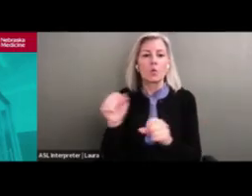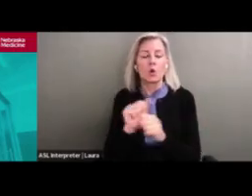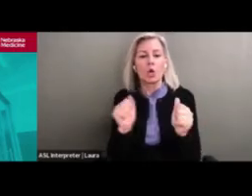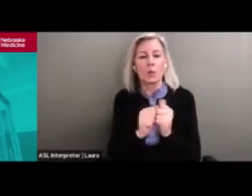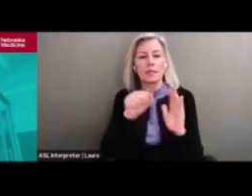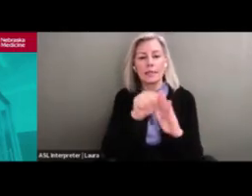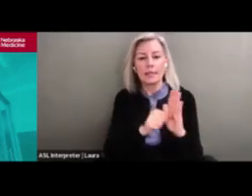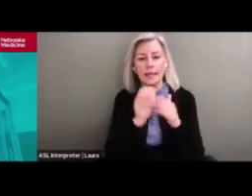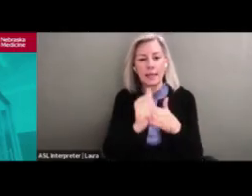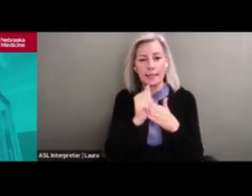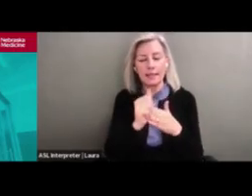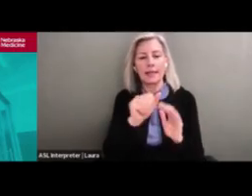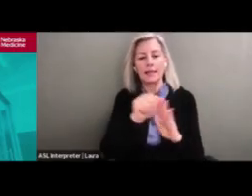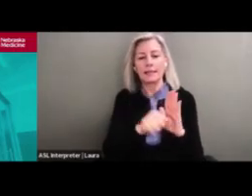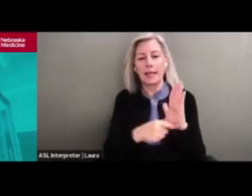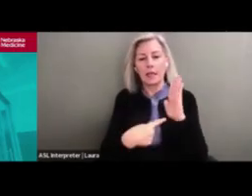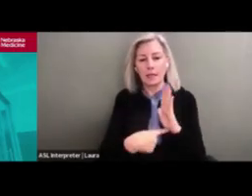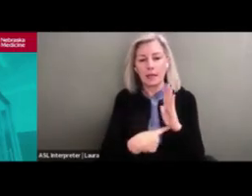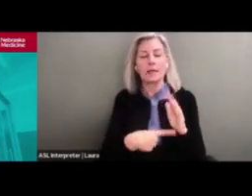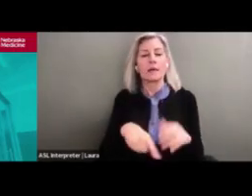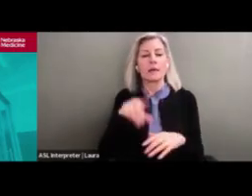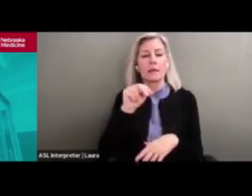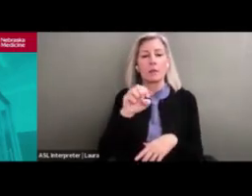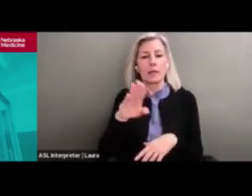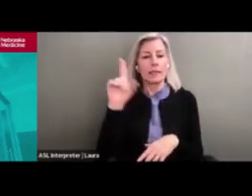to the Medicaid waiver would negatively in